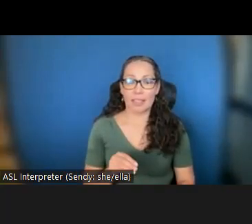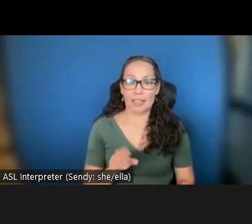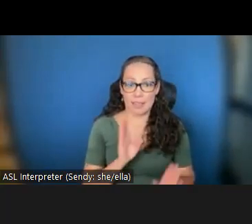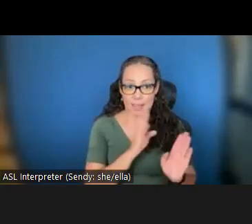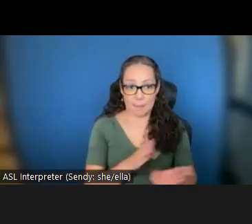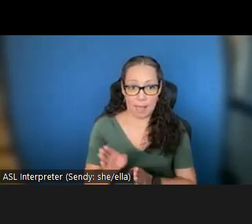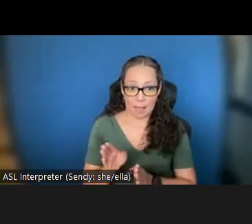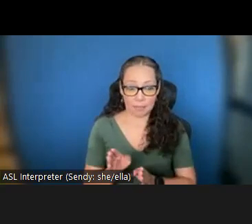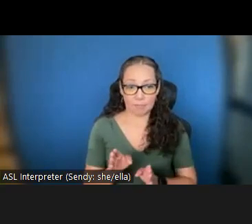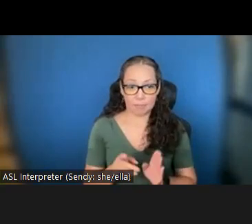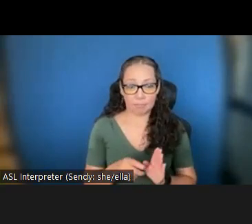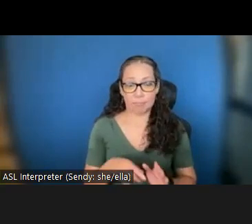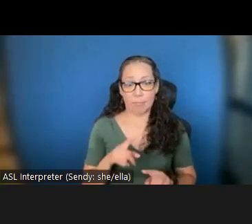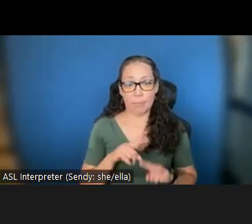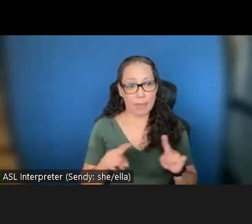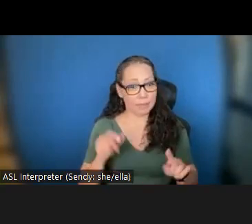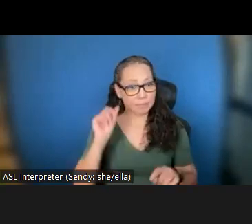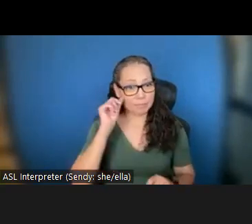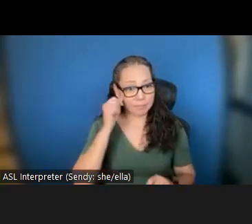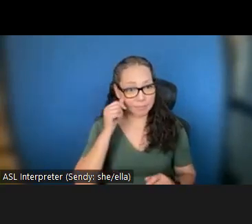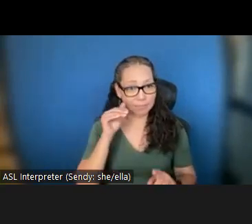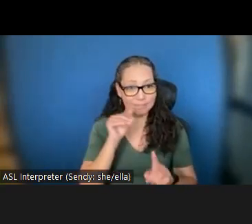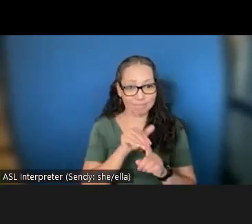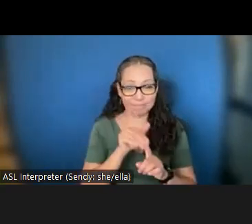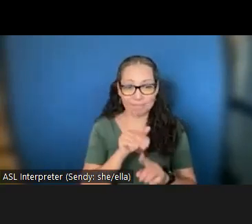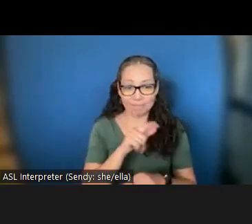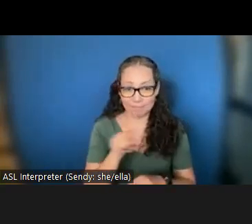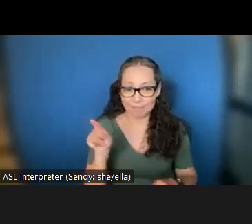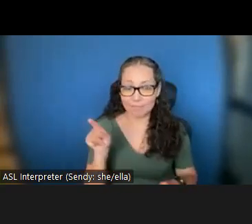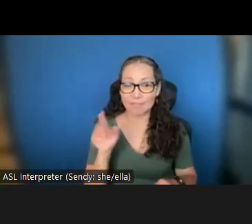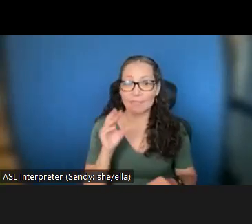just as a reminder for everyone that you know our our goal to achieve a Statewide no roundo